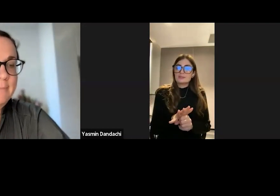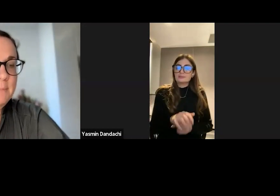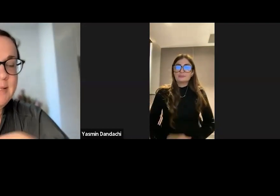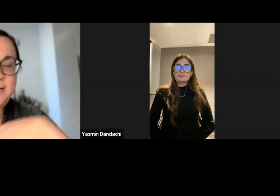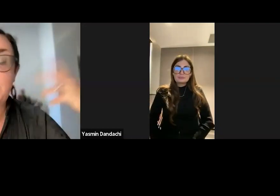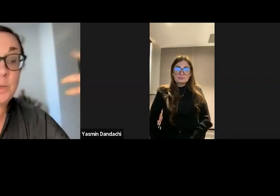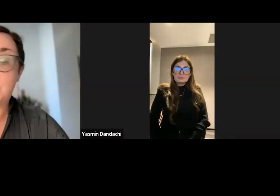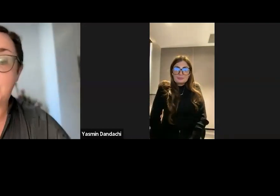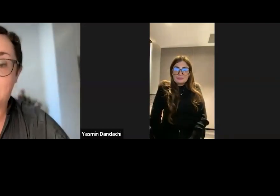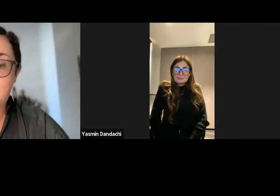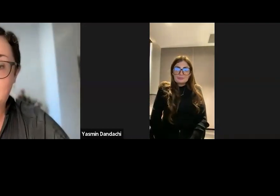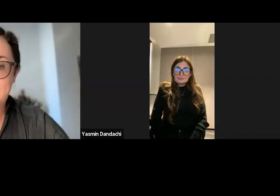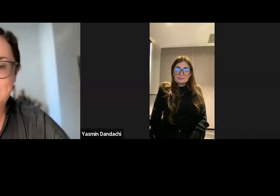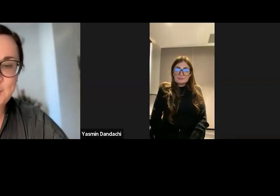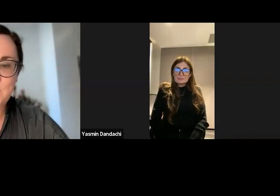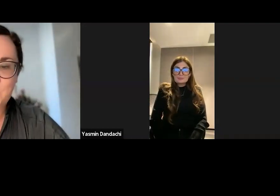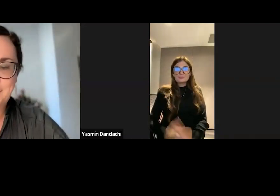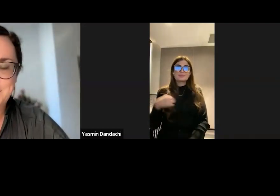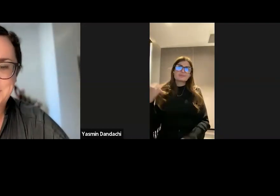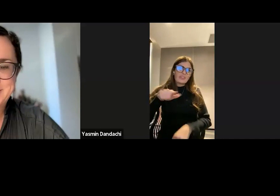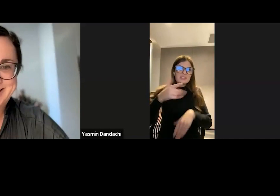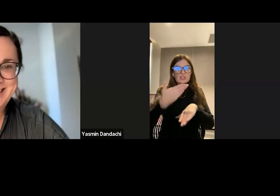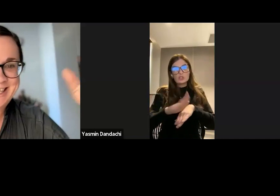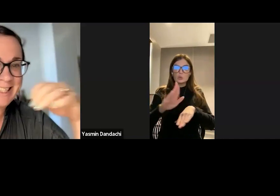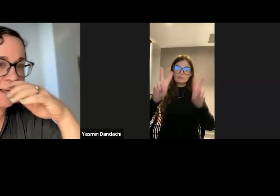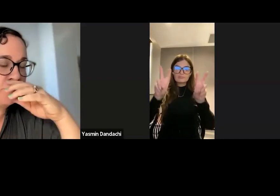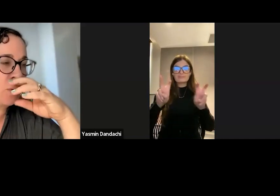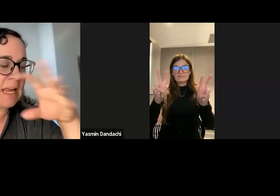But in this new new normal or whichever new we're up to these days,